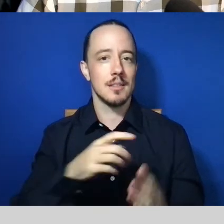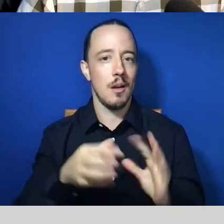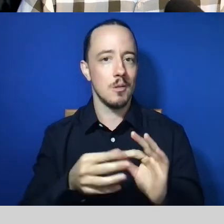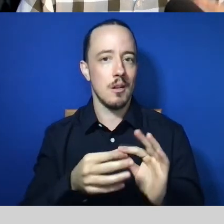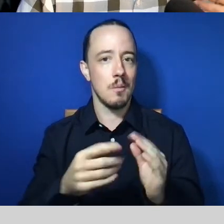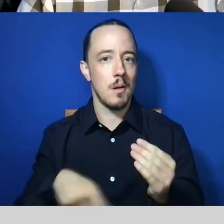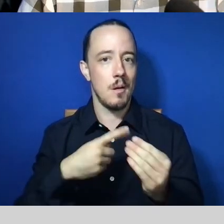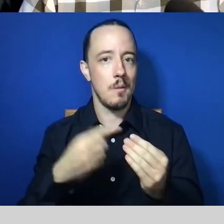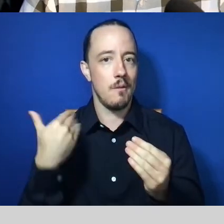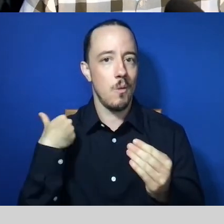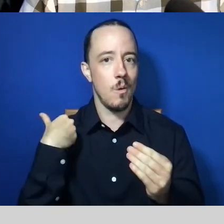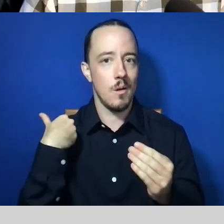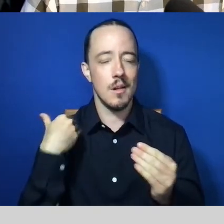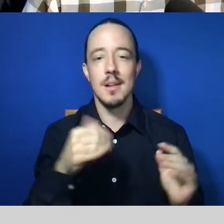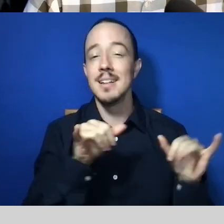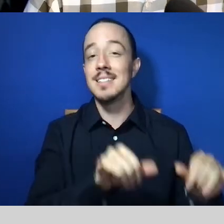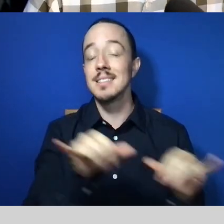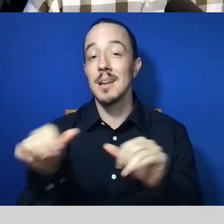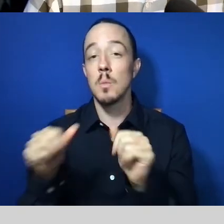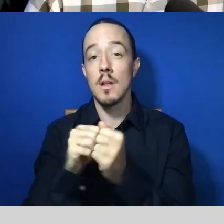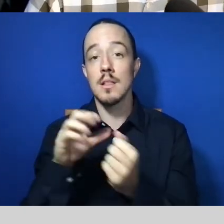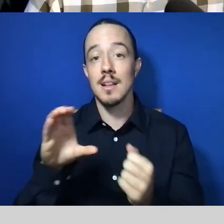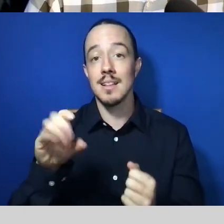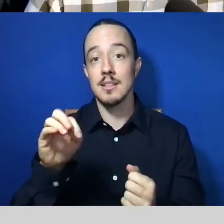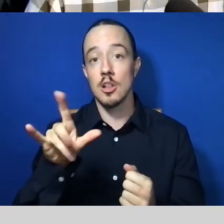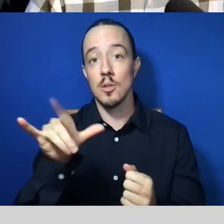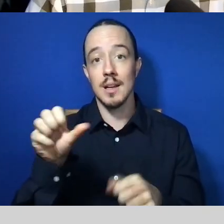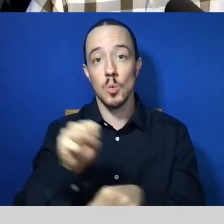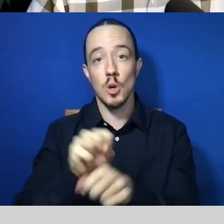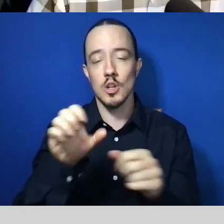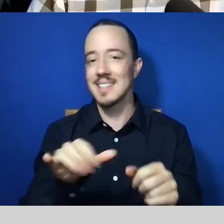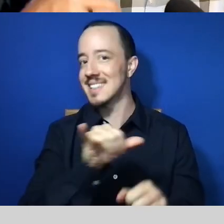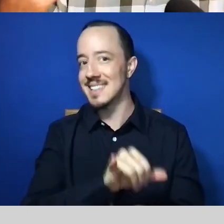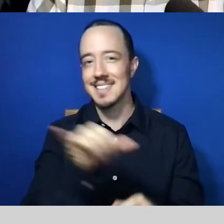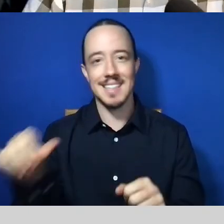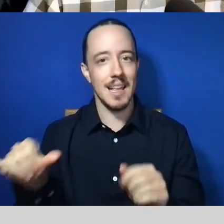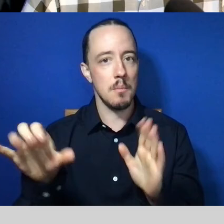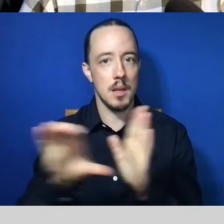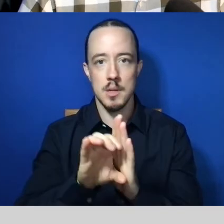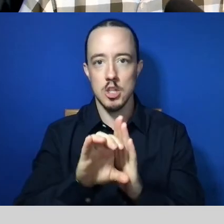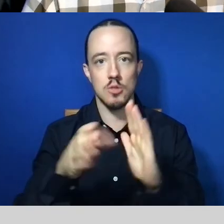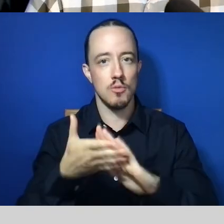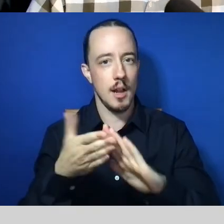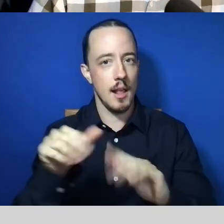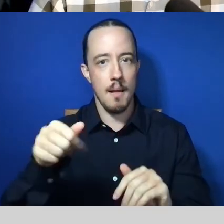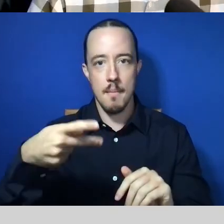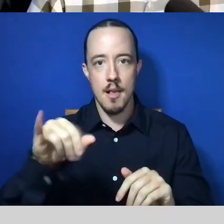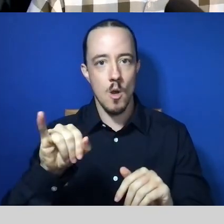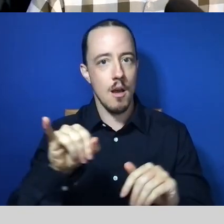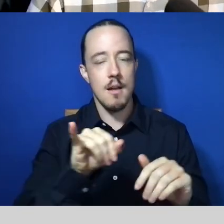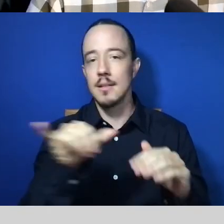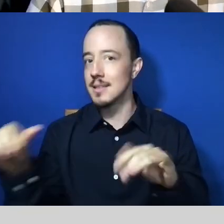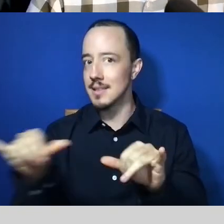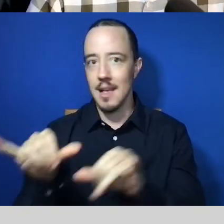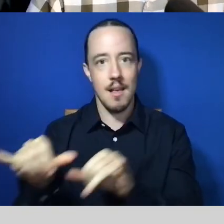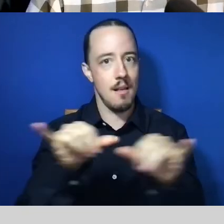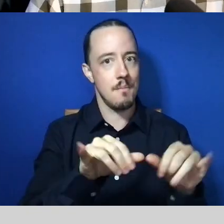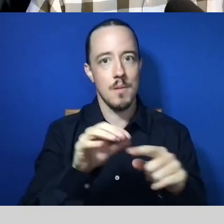This is the same image that is running the API because it's going to have all the same code loaded. So really we only have one Fargate image